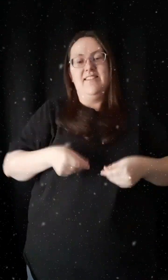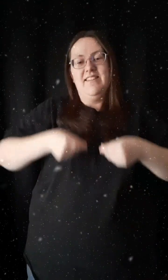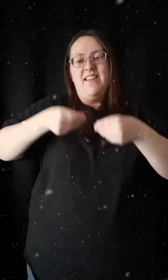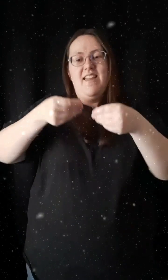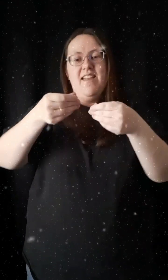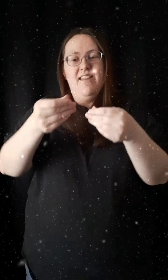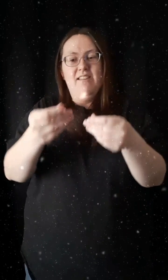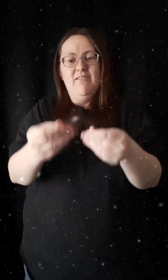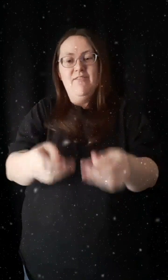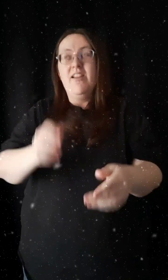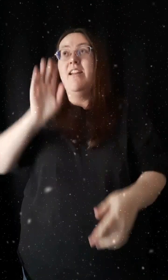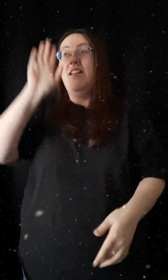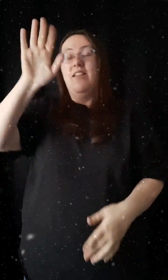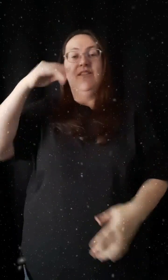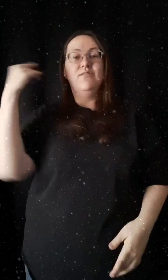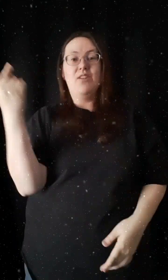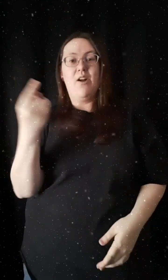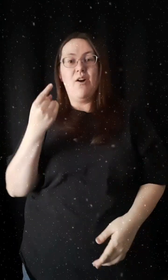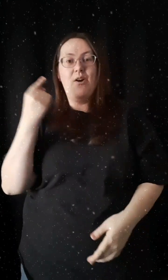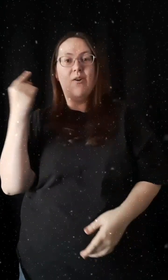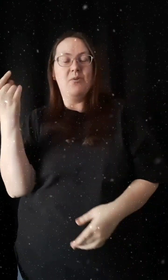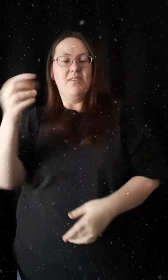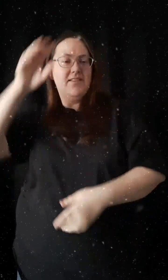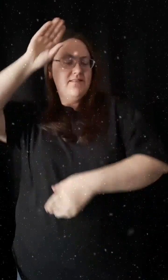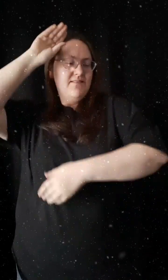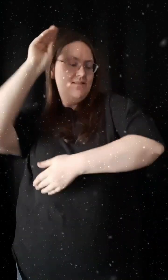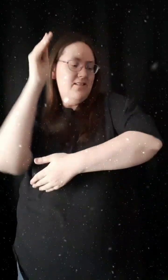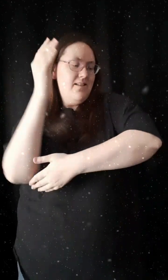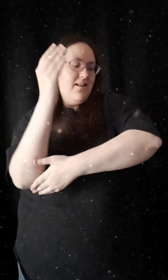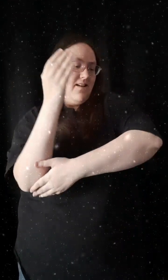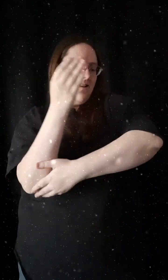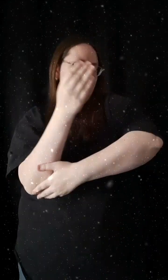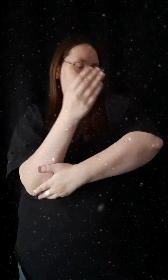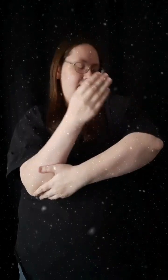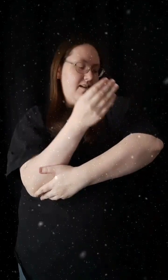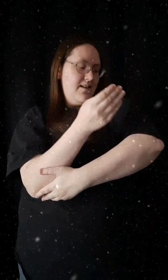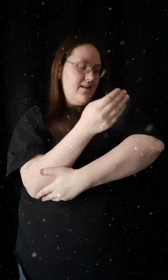He gave His only son